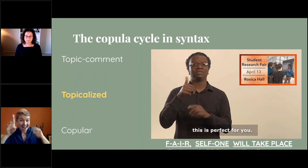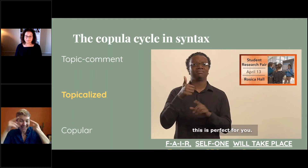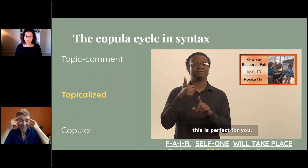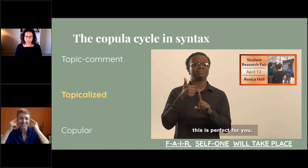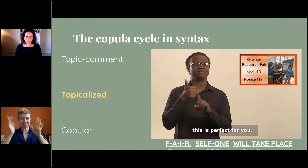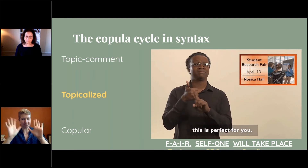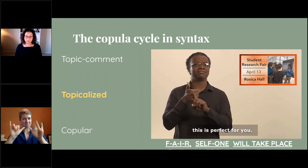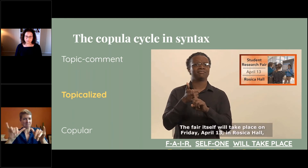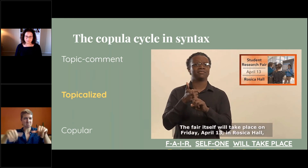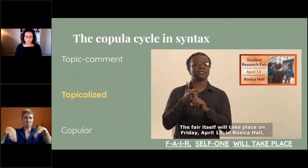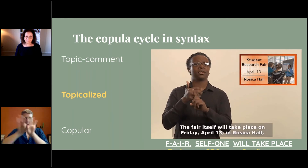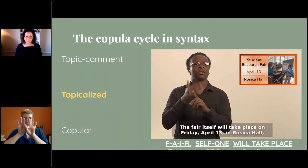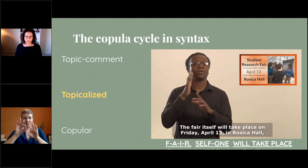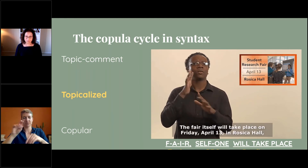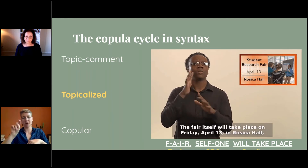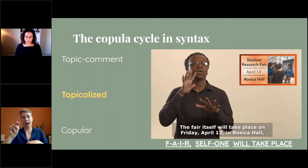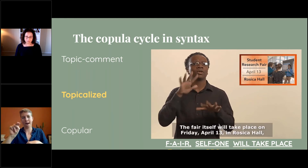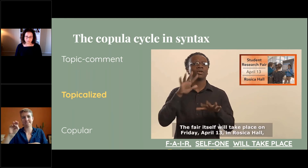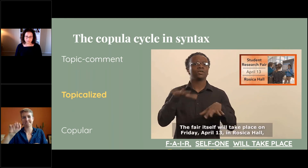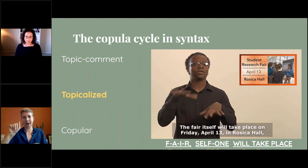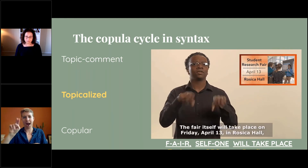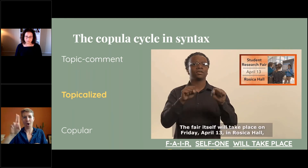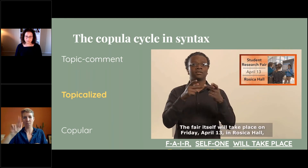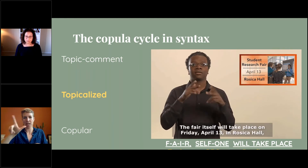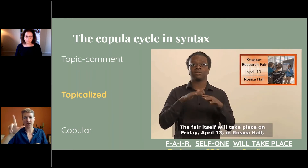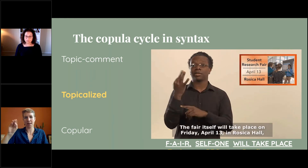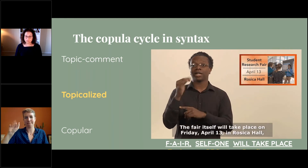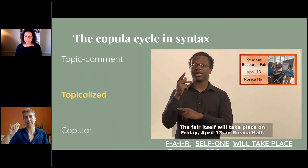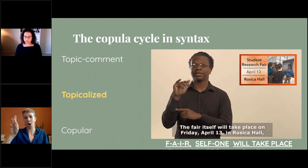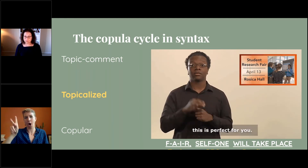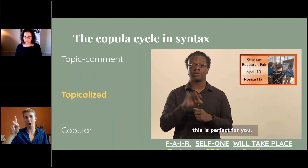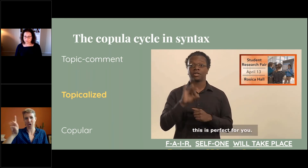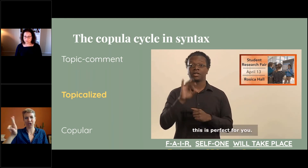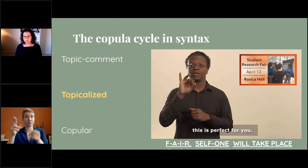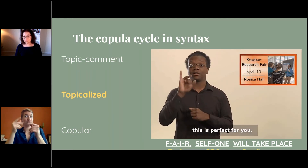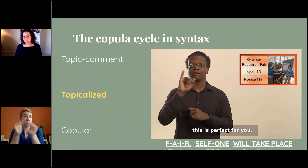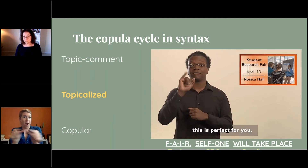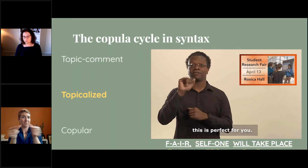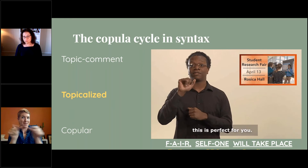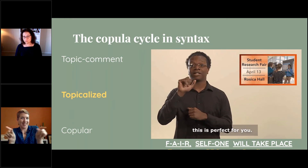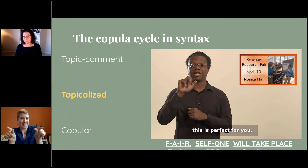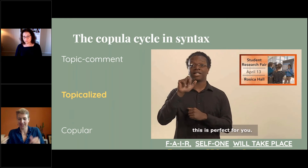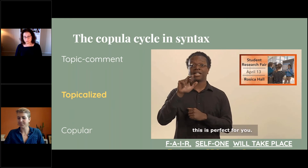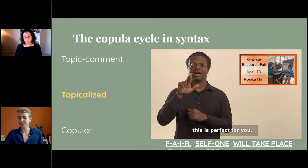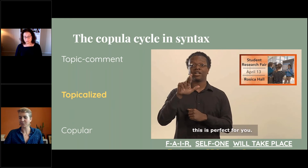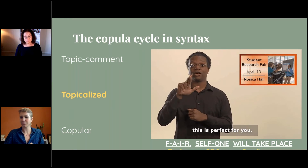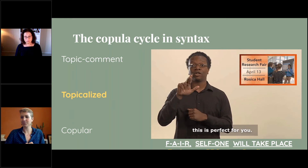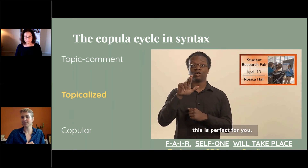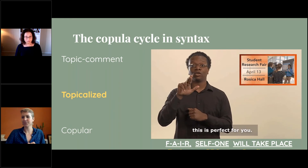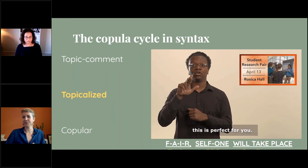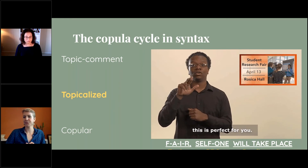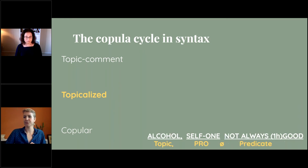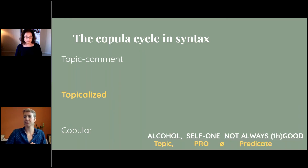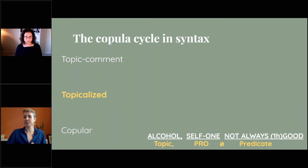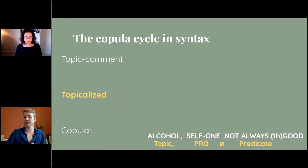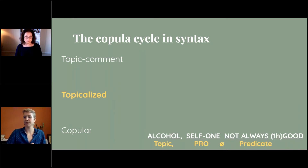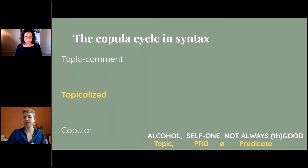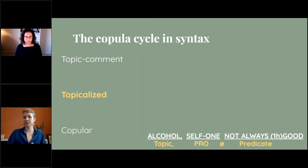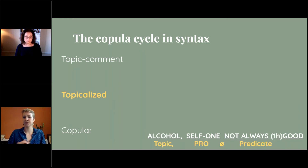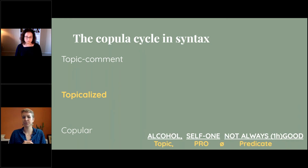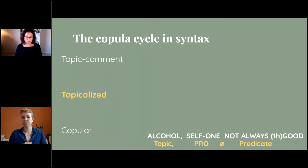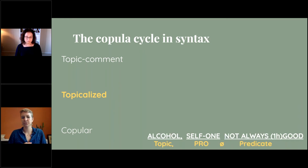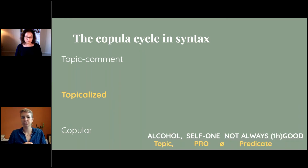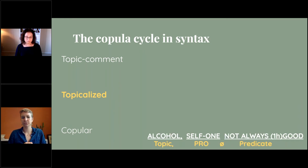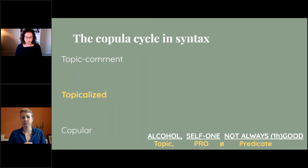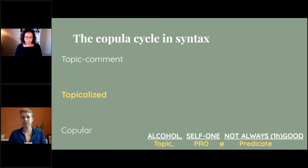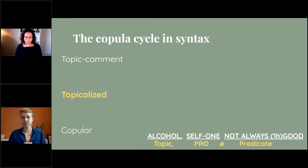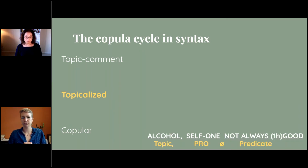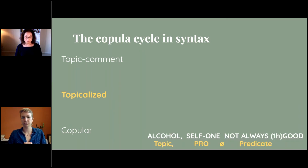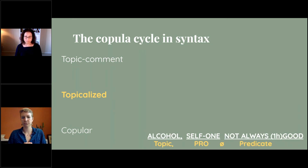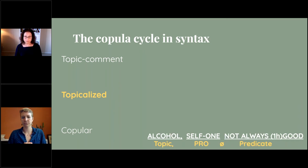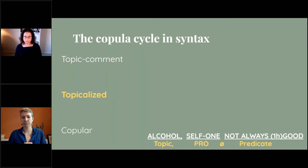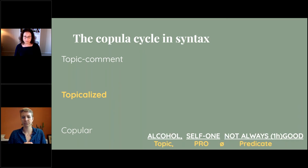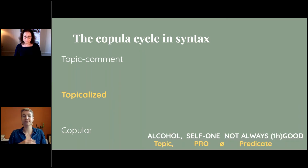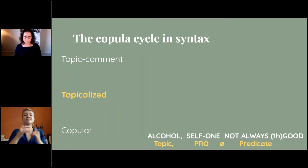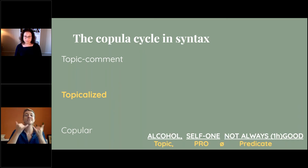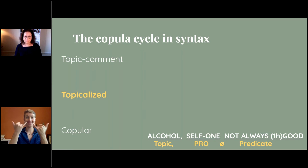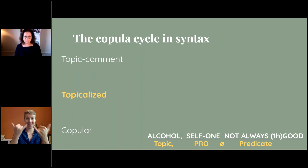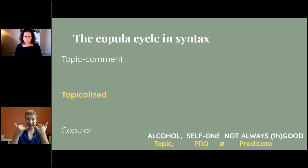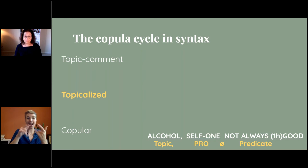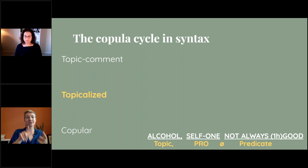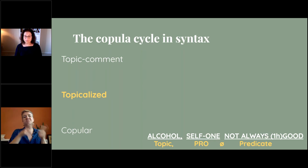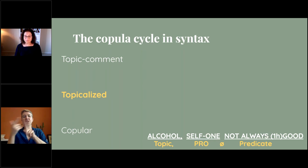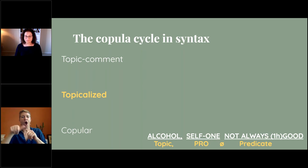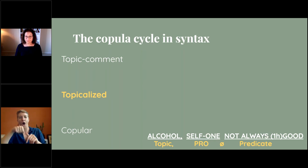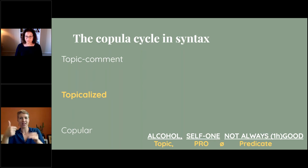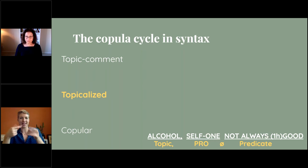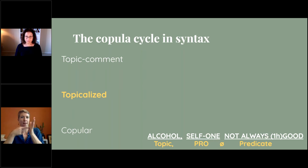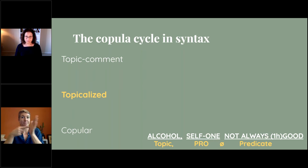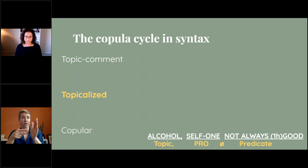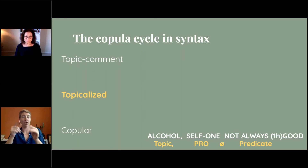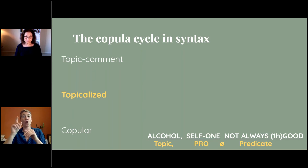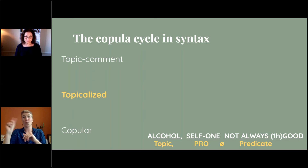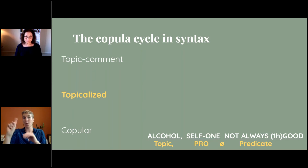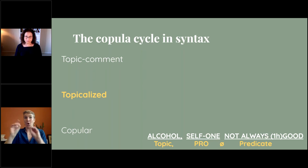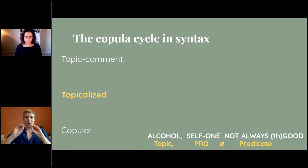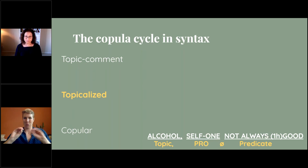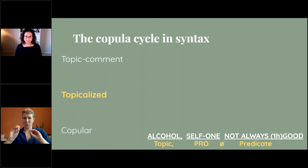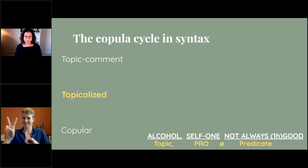So you can see the eyebrow raise on `fair’, and that’s an important grammatical marker that shows topicalization.